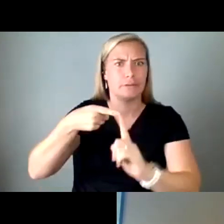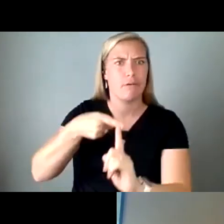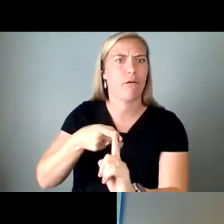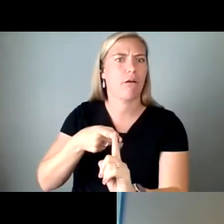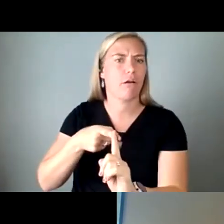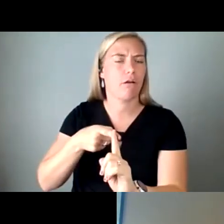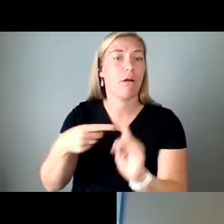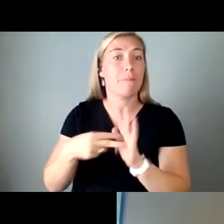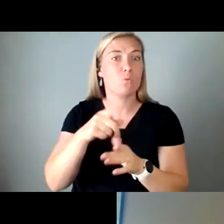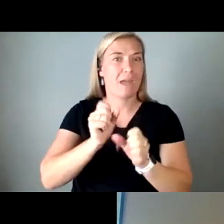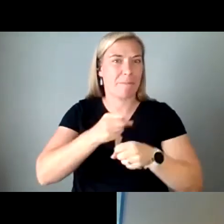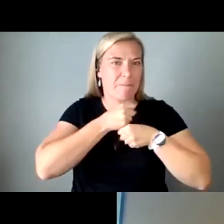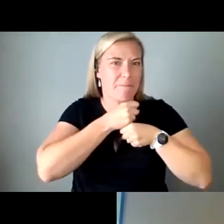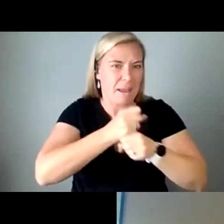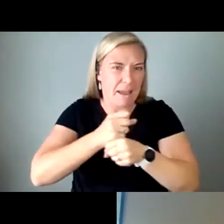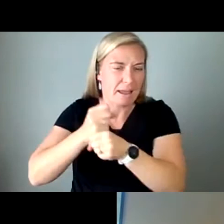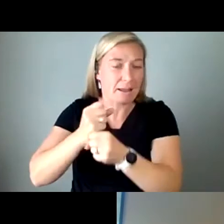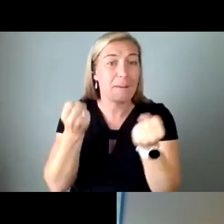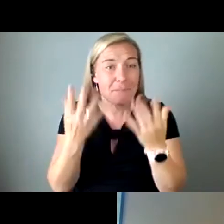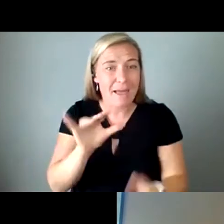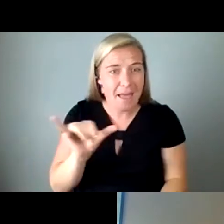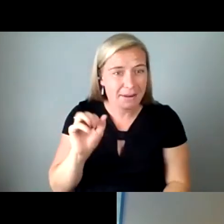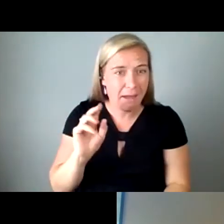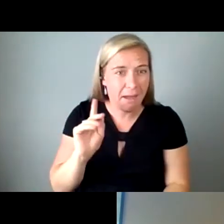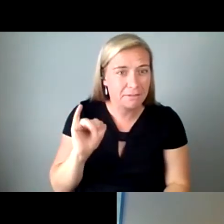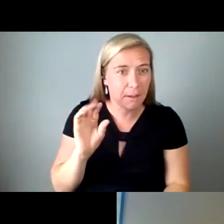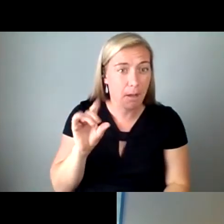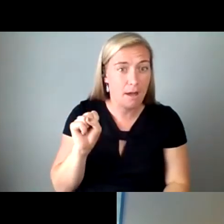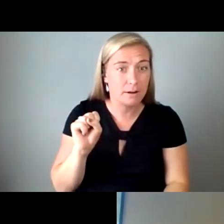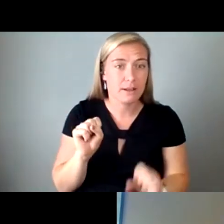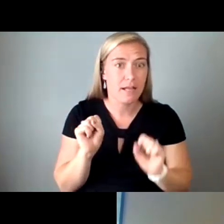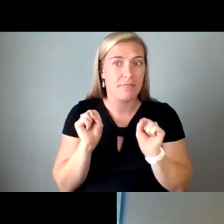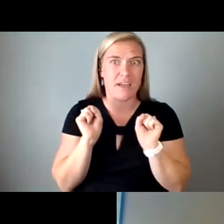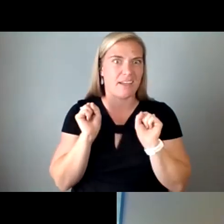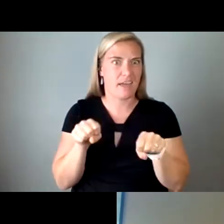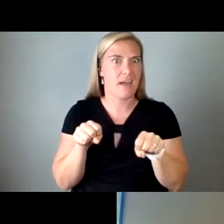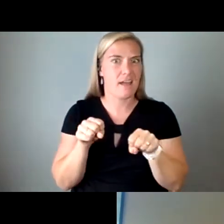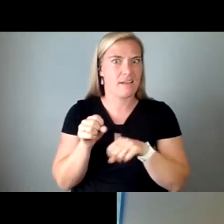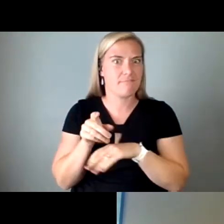antibodies that can in fact neutralize the virus at various different parts of the spike protein.